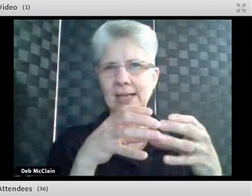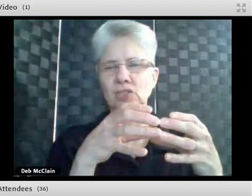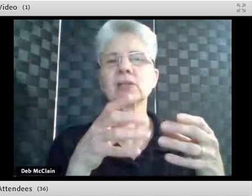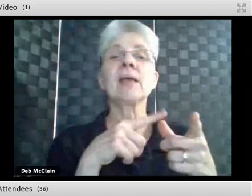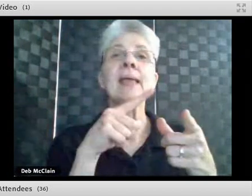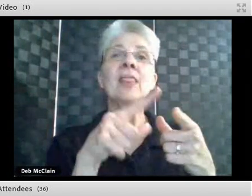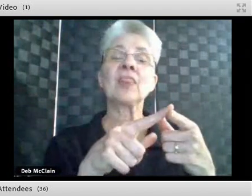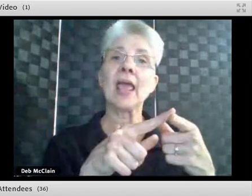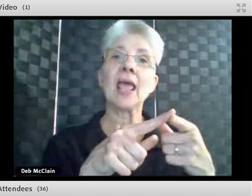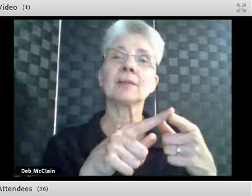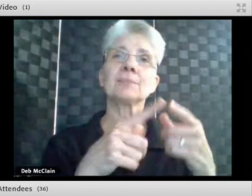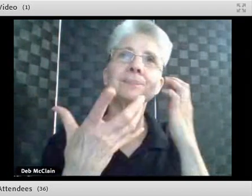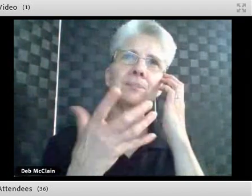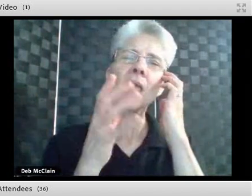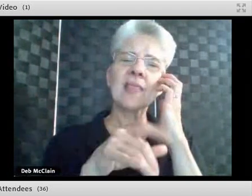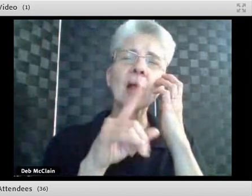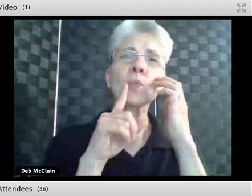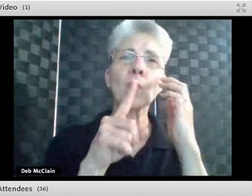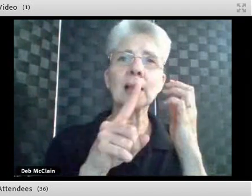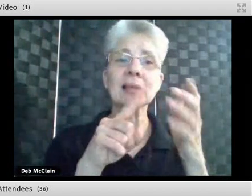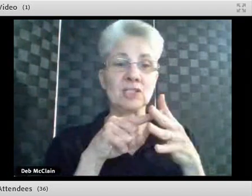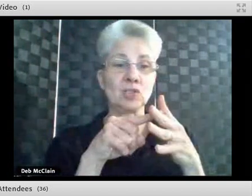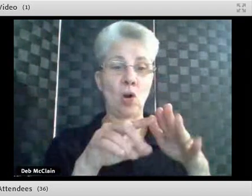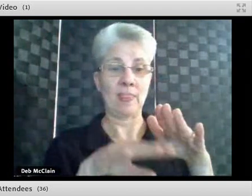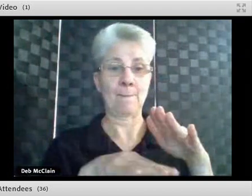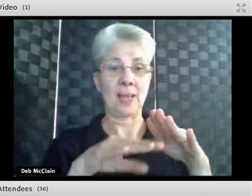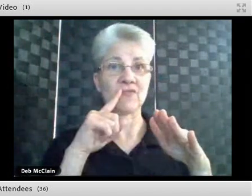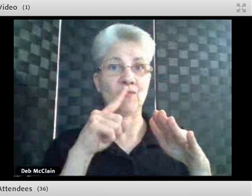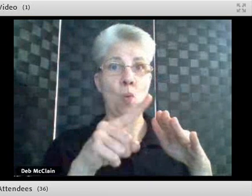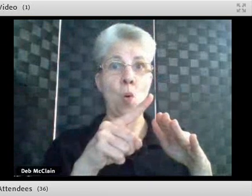And then that really is sort of your base for the inventory.